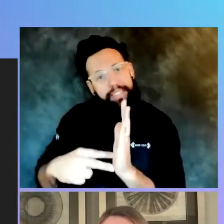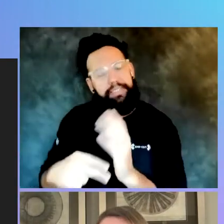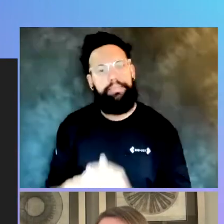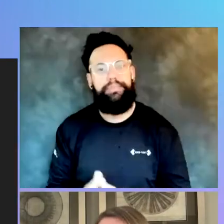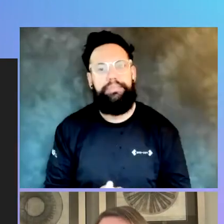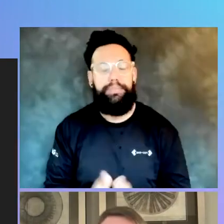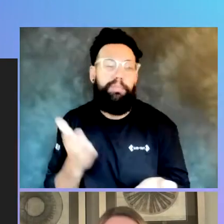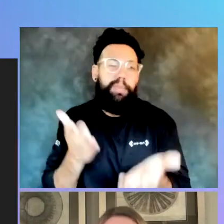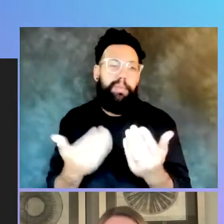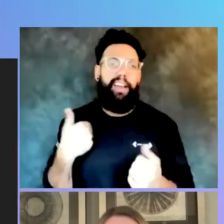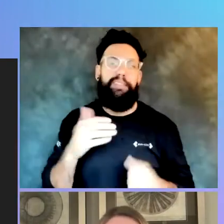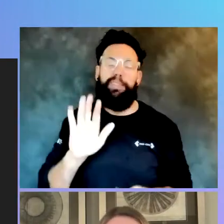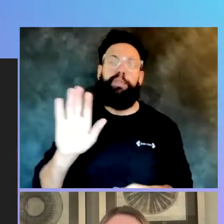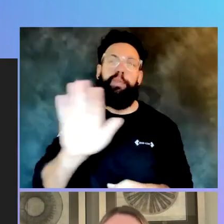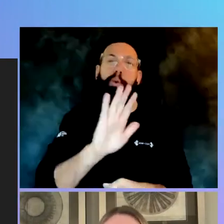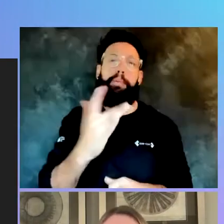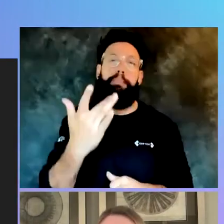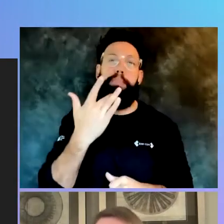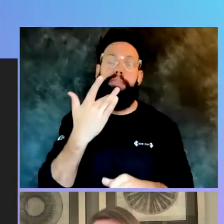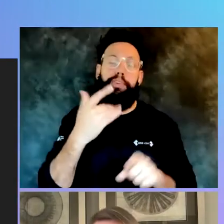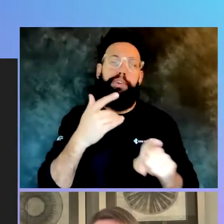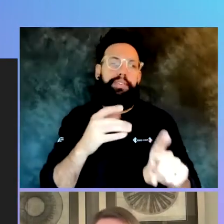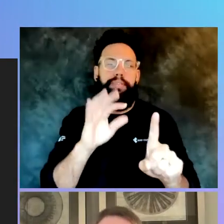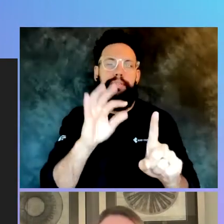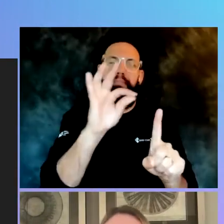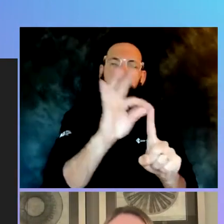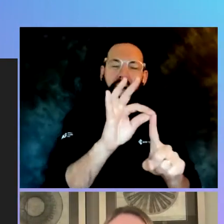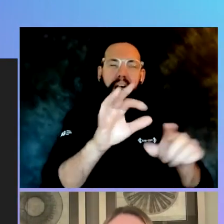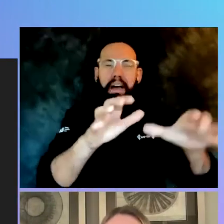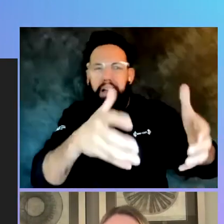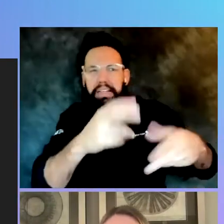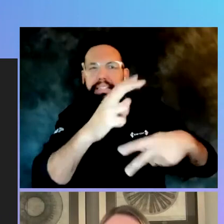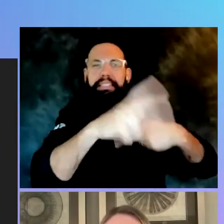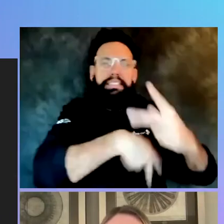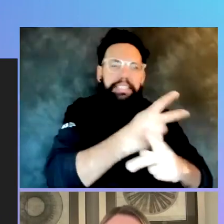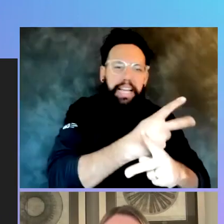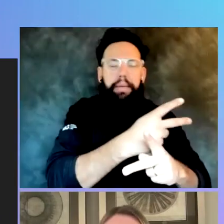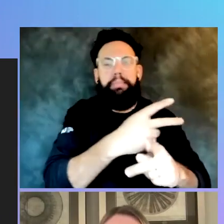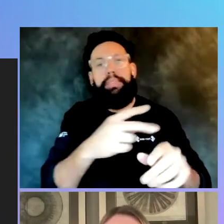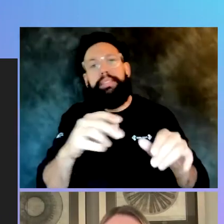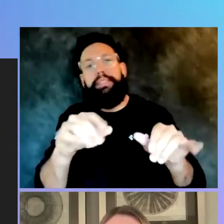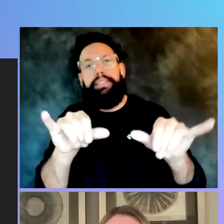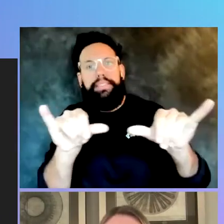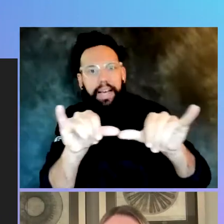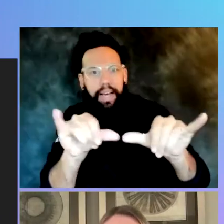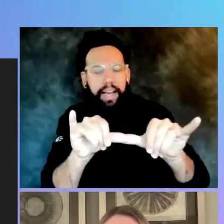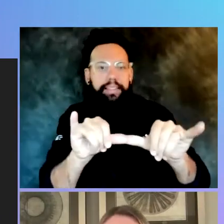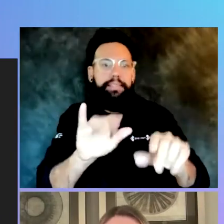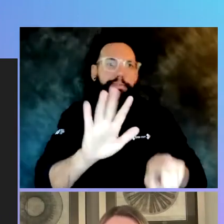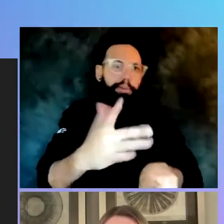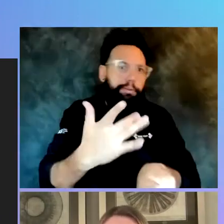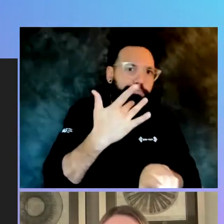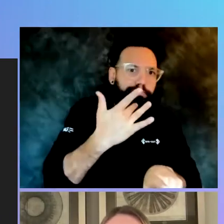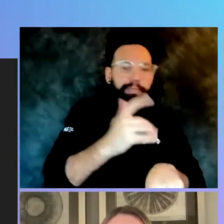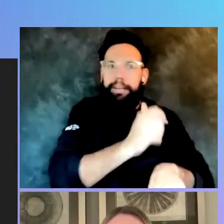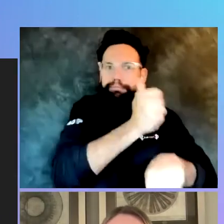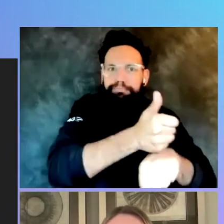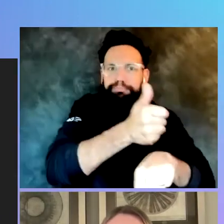font family or topography, you know, version. So you can put